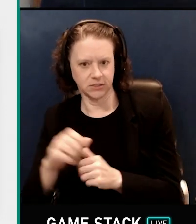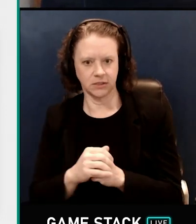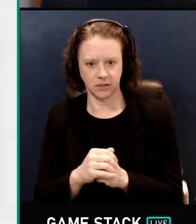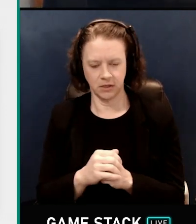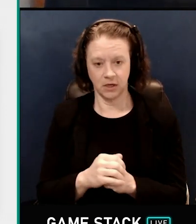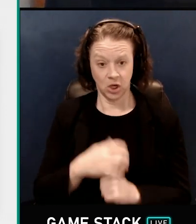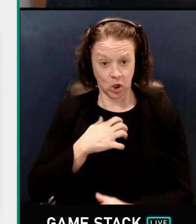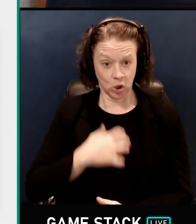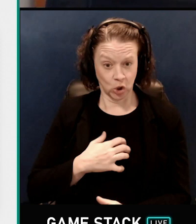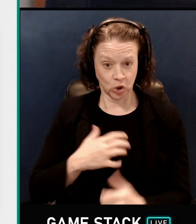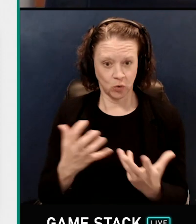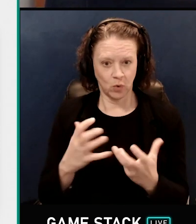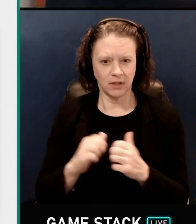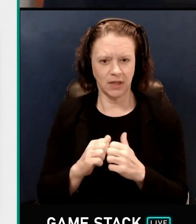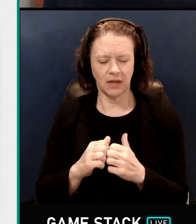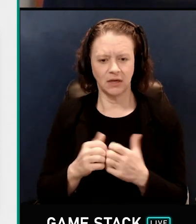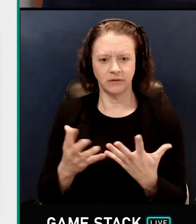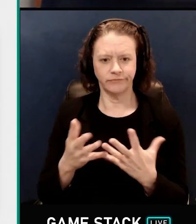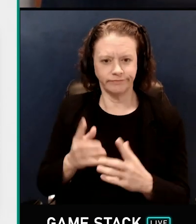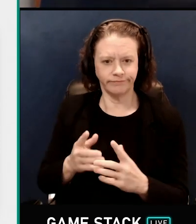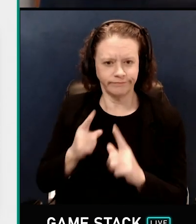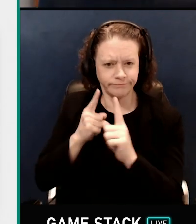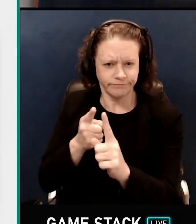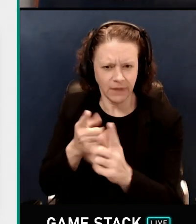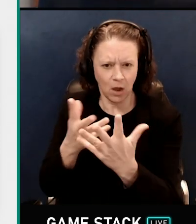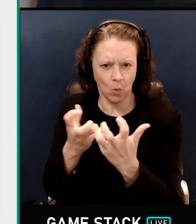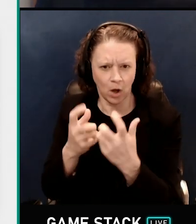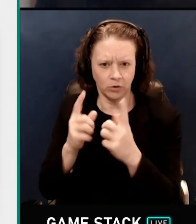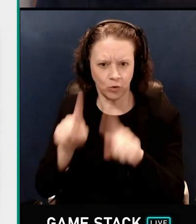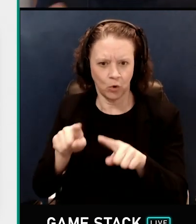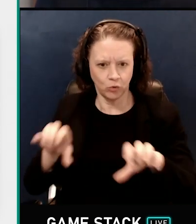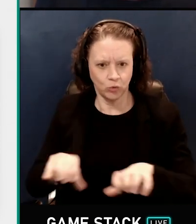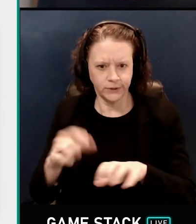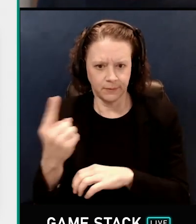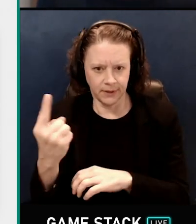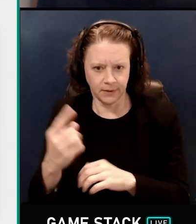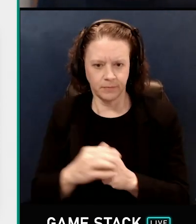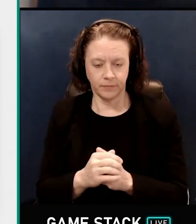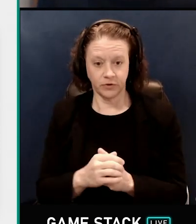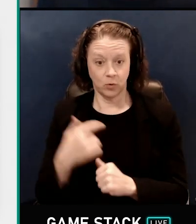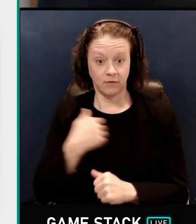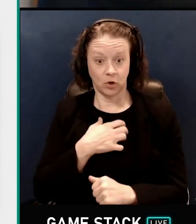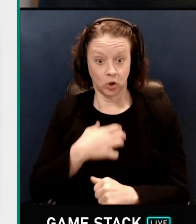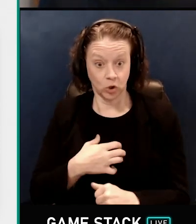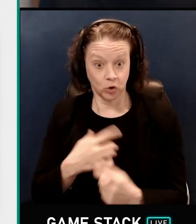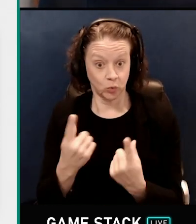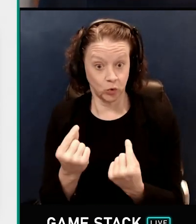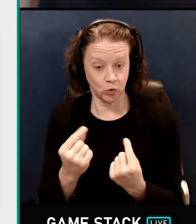You can think of an urge like like a desire to go and do something. So in this example we have the urge to go